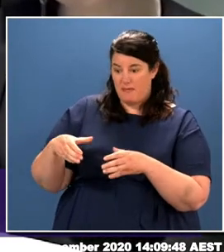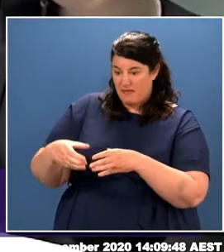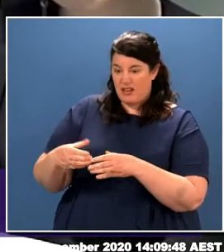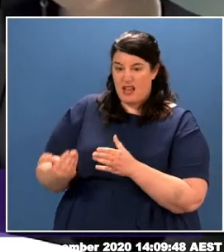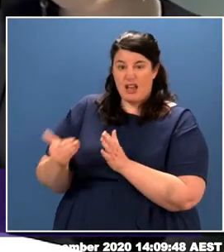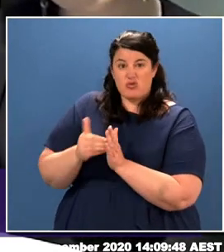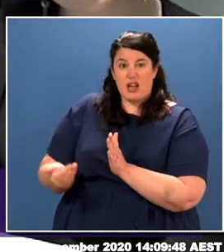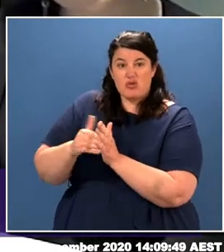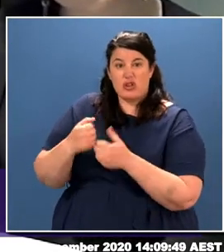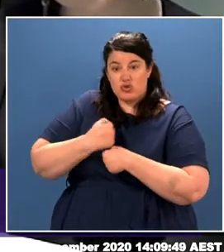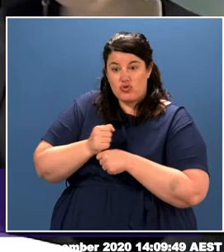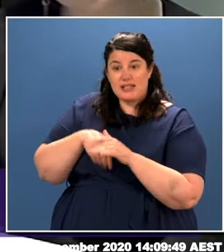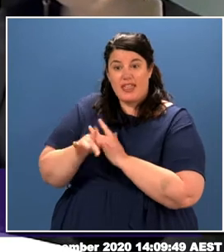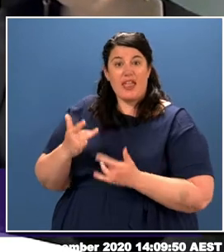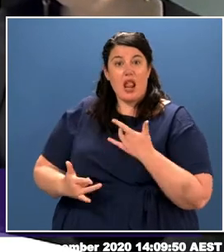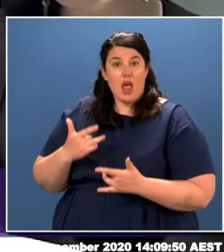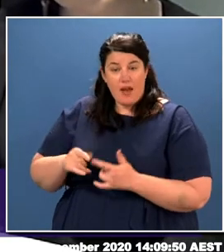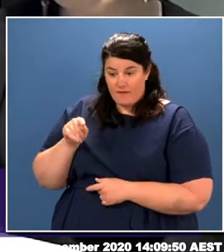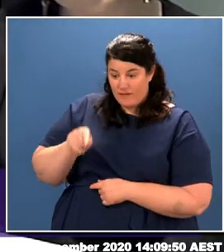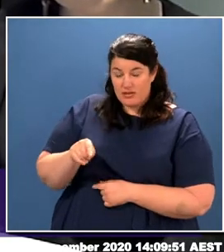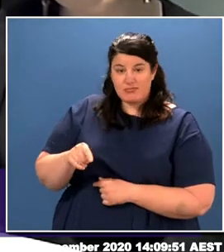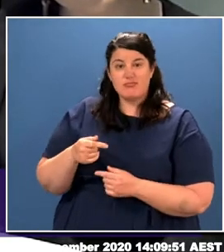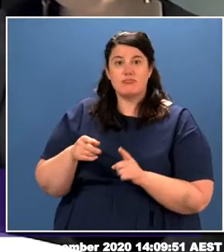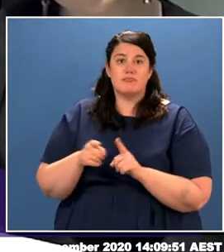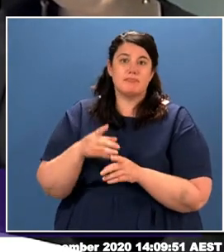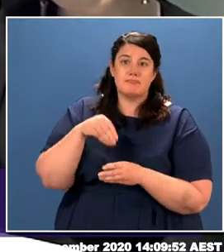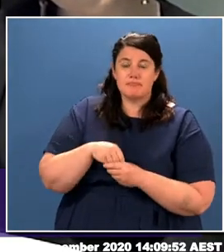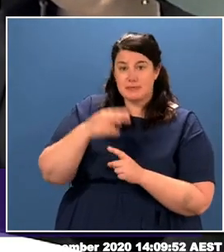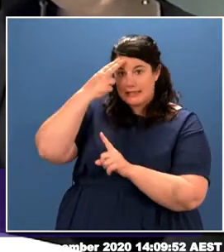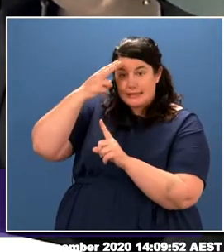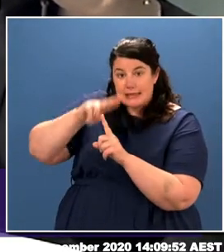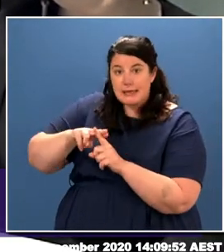we're persistently exposed to, the stresses include stigma, prejudice and